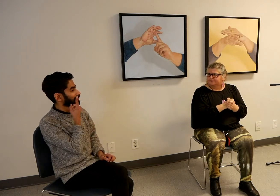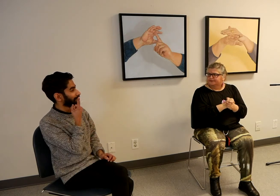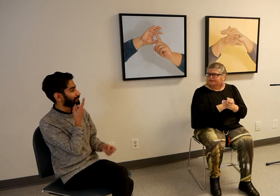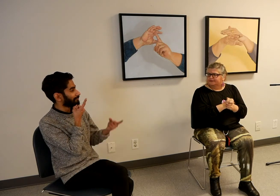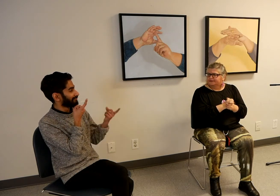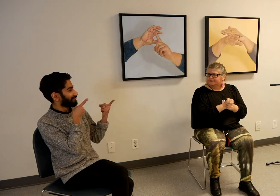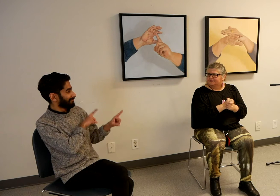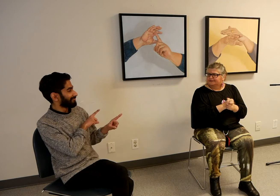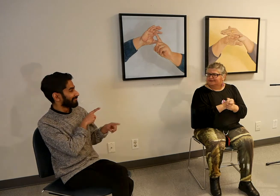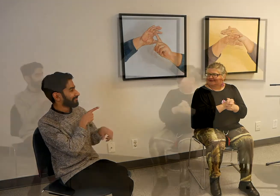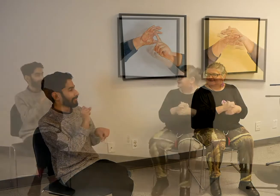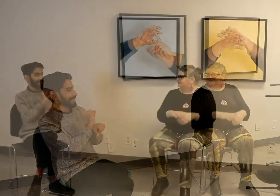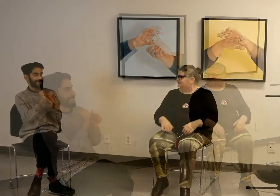Yeah. I agree with that as well.